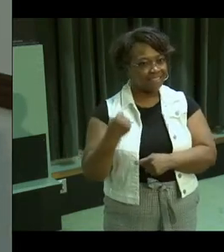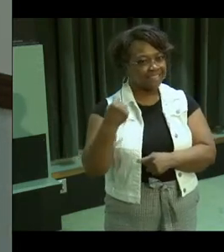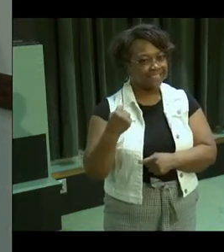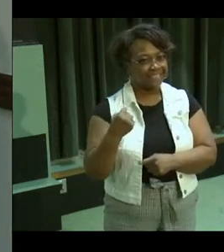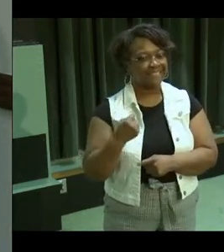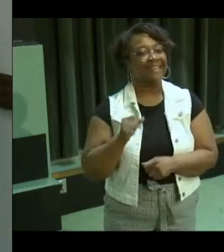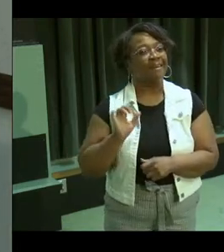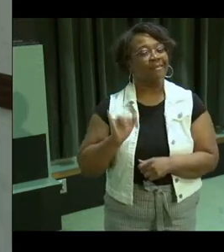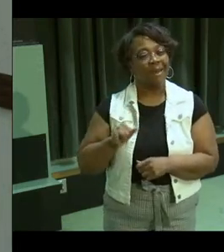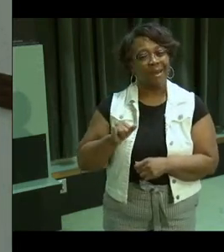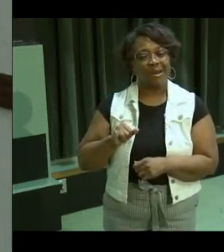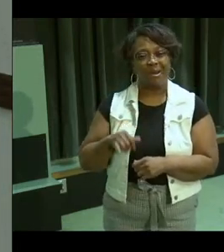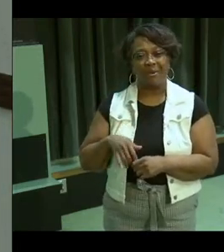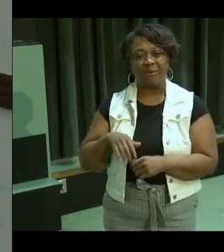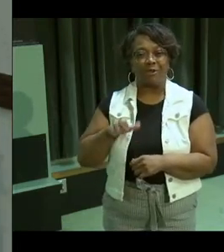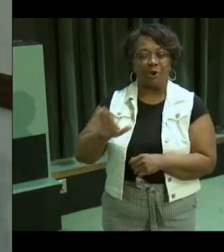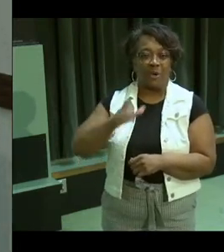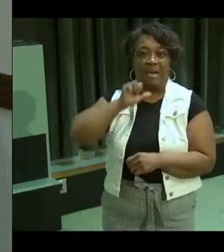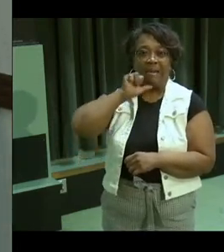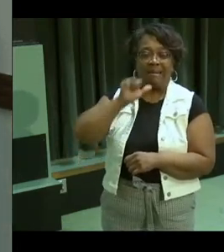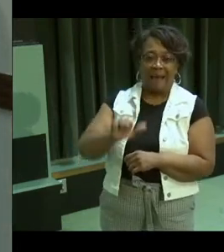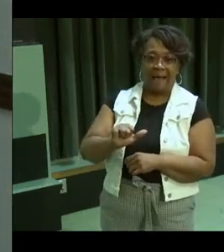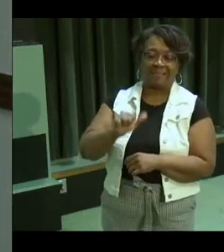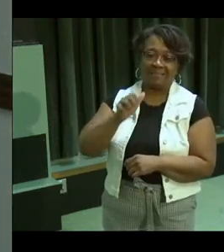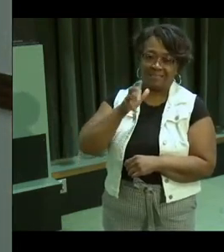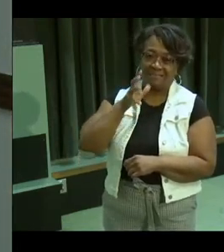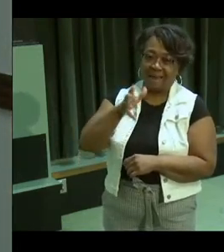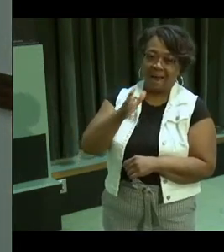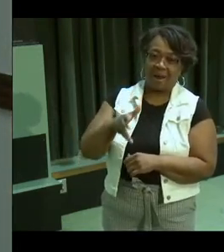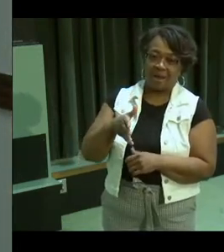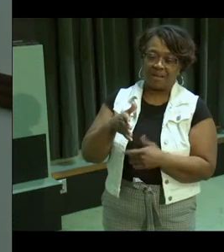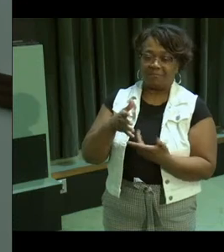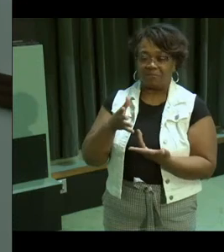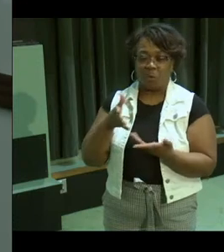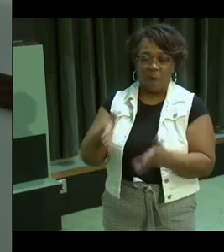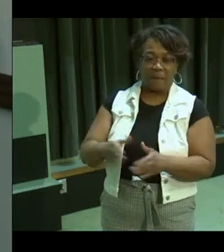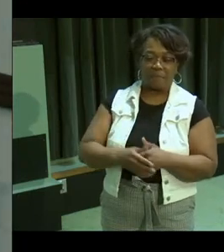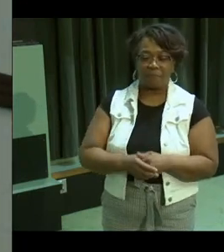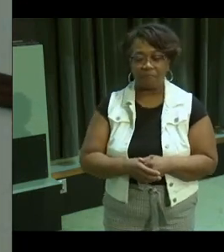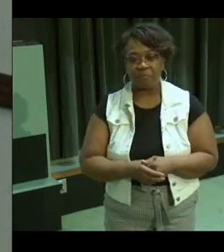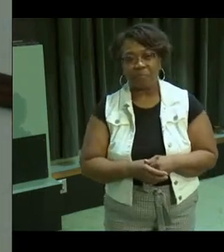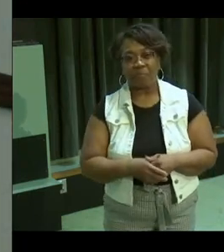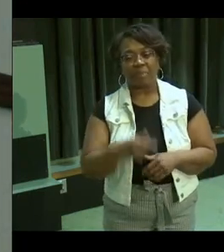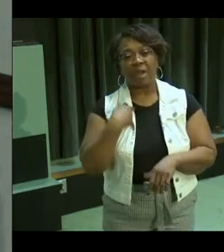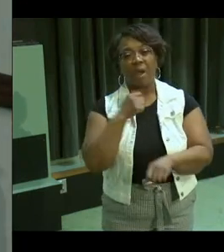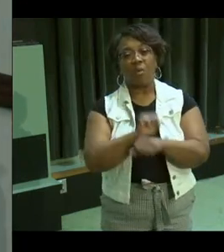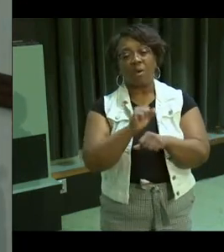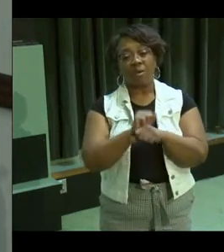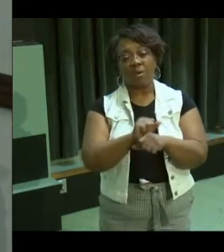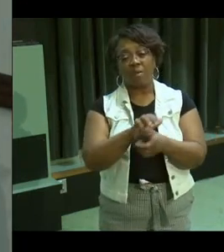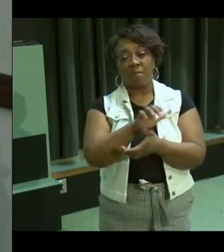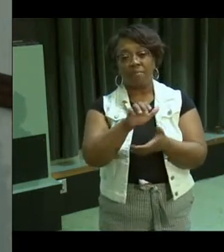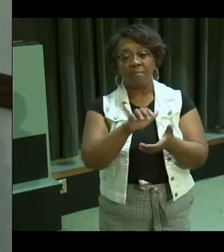for us. So that was her her not